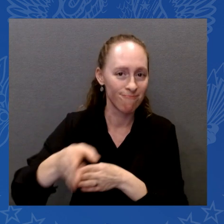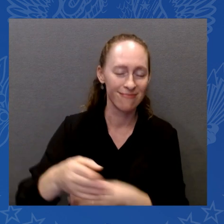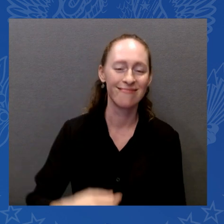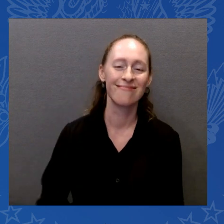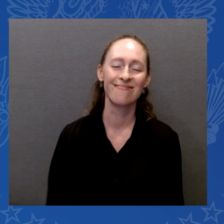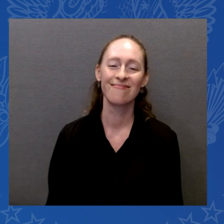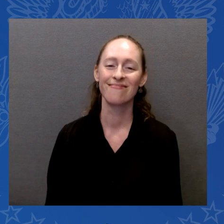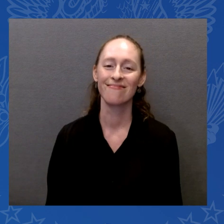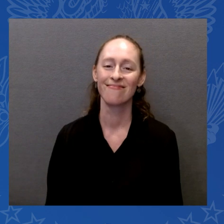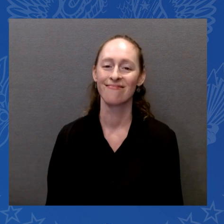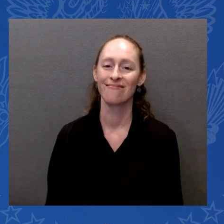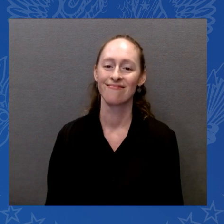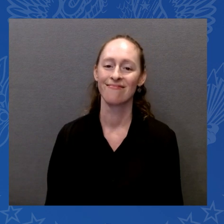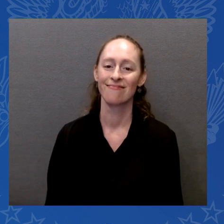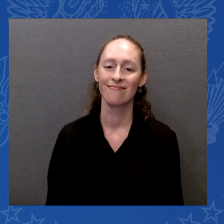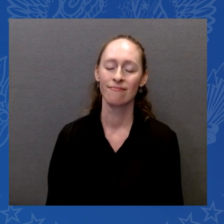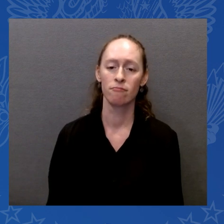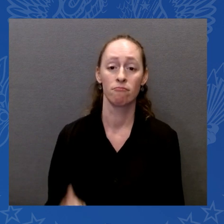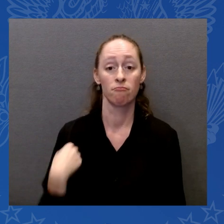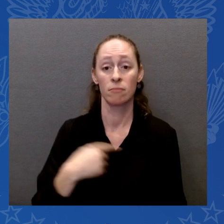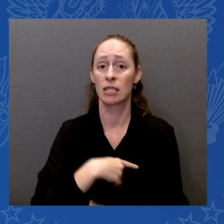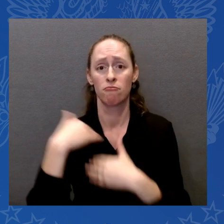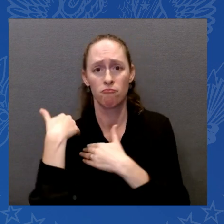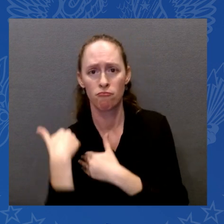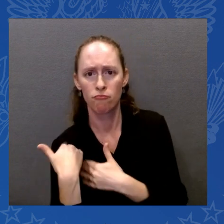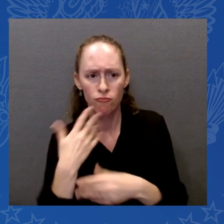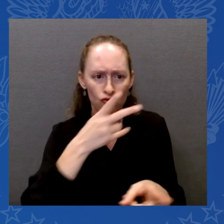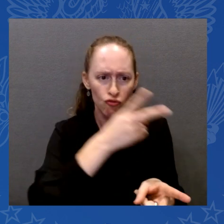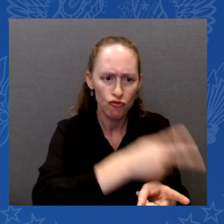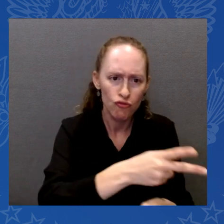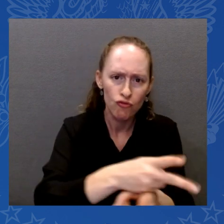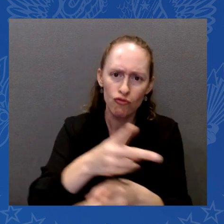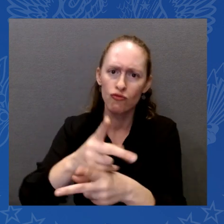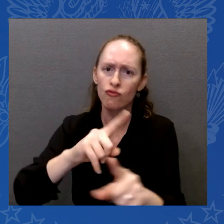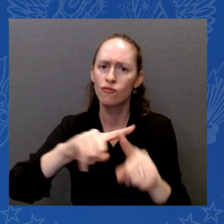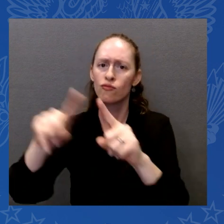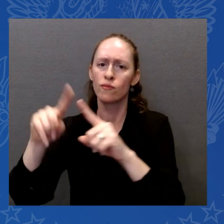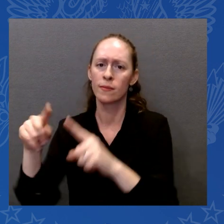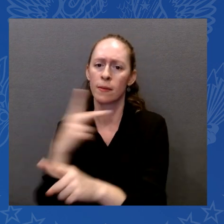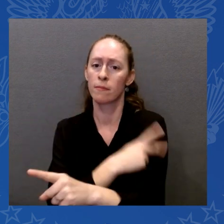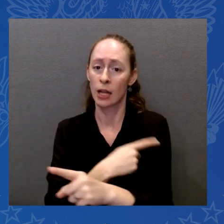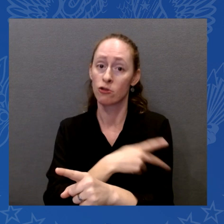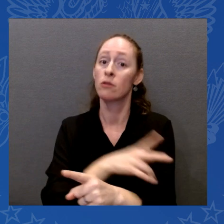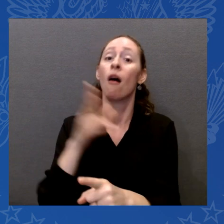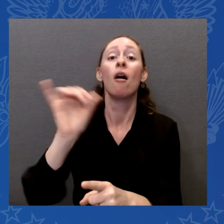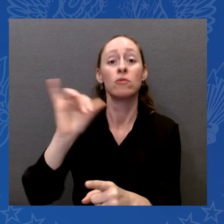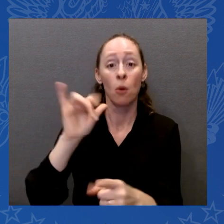to all of my patients, including abortion and contraception. I also oversee the Complex Family